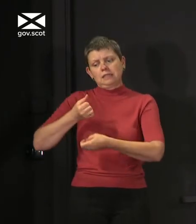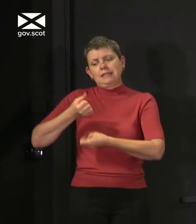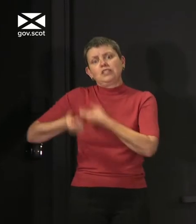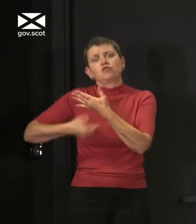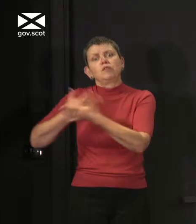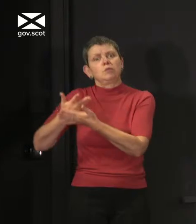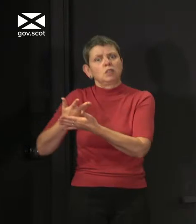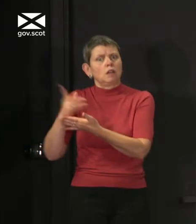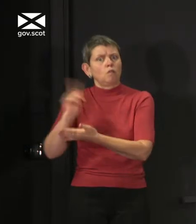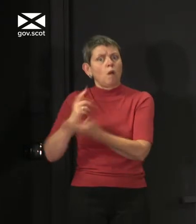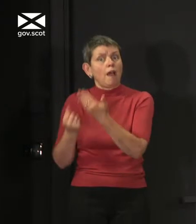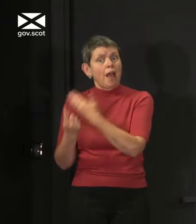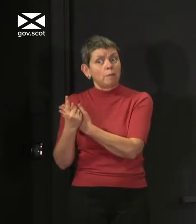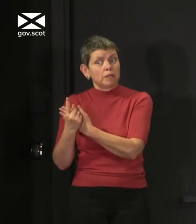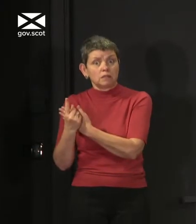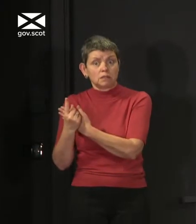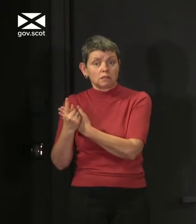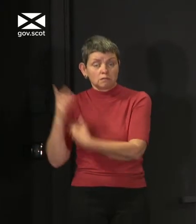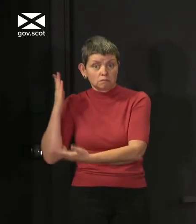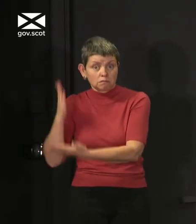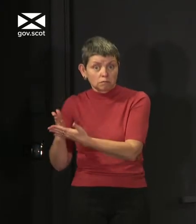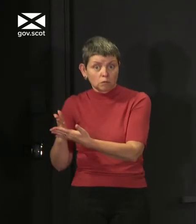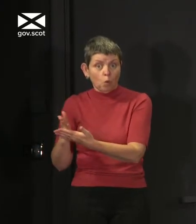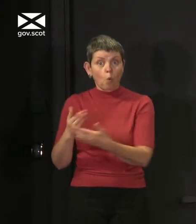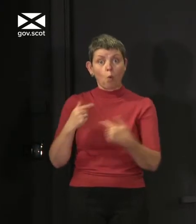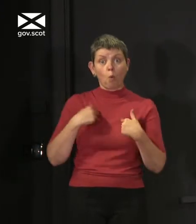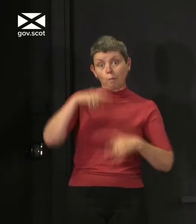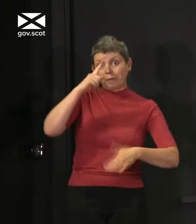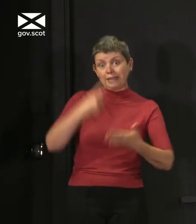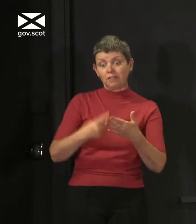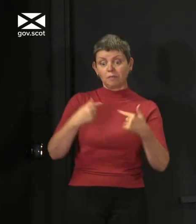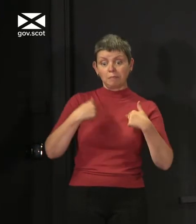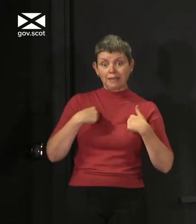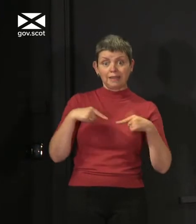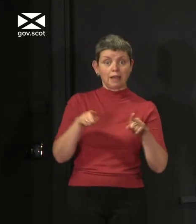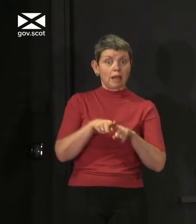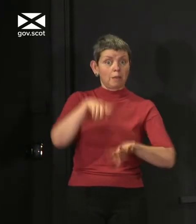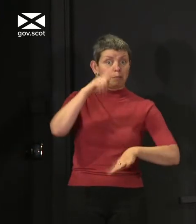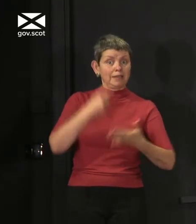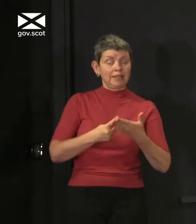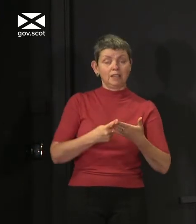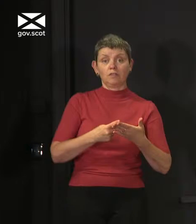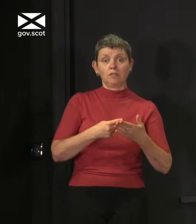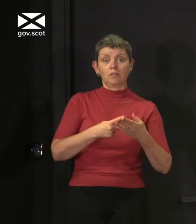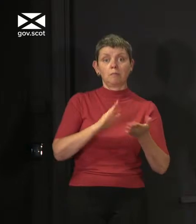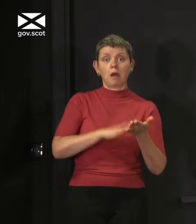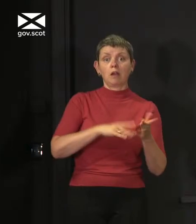of events or they take mine and Mark Drakeford's. I have set out pretty fully, I have not just